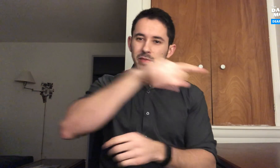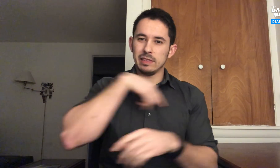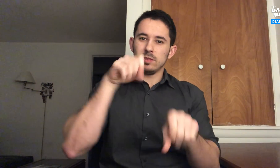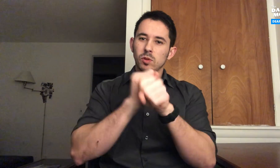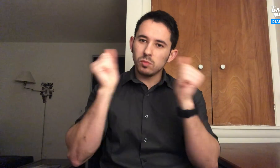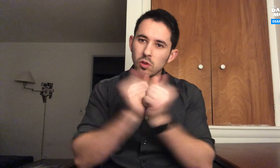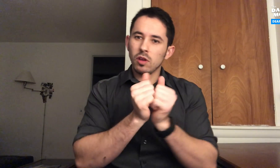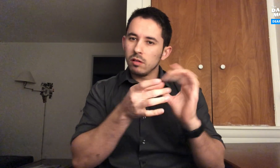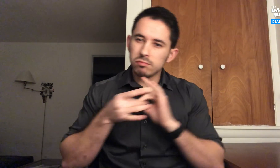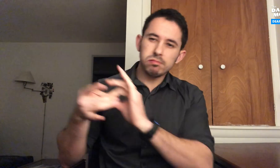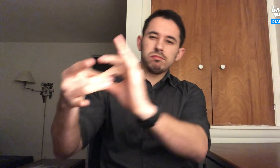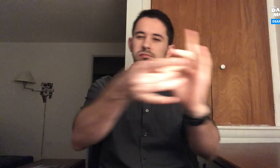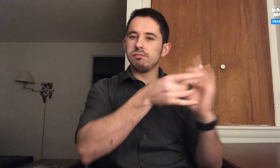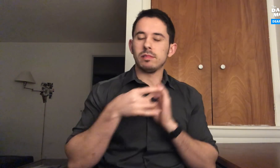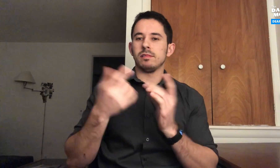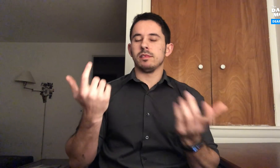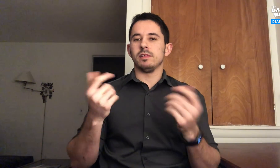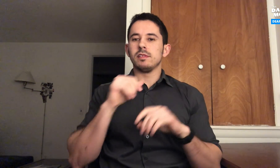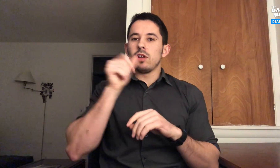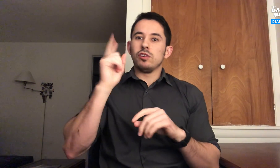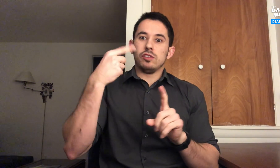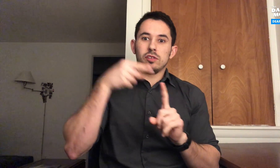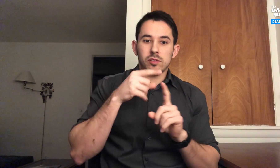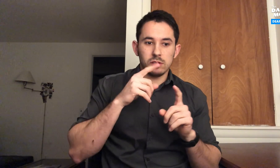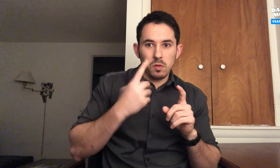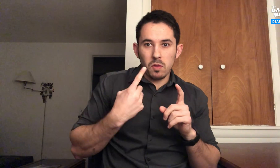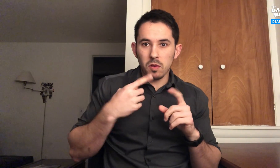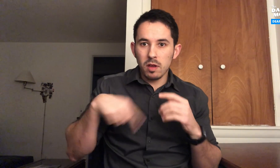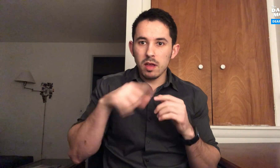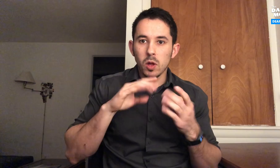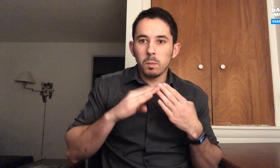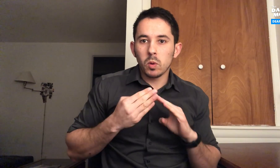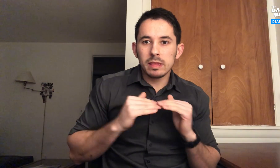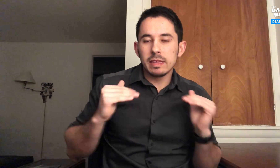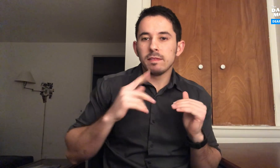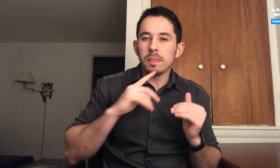We have to work together, not just on a community level.